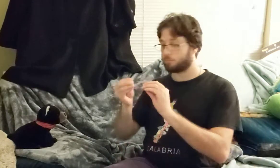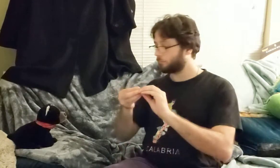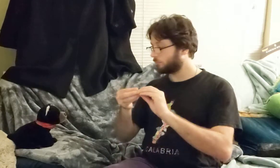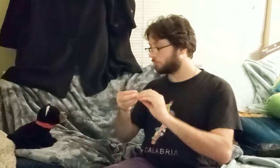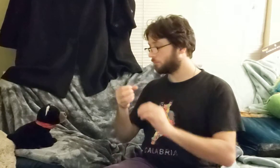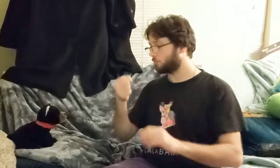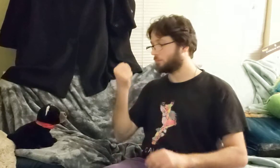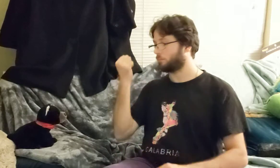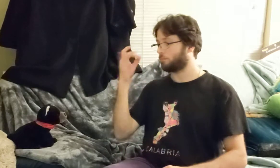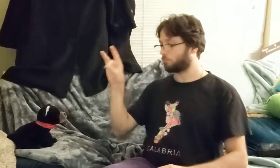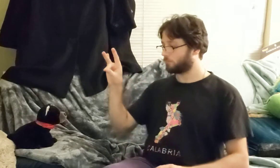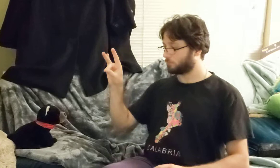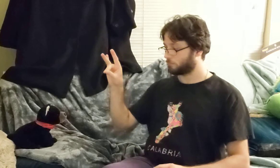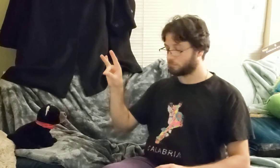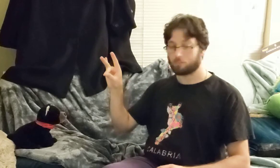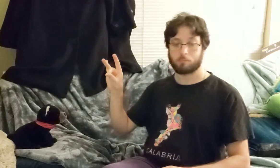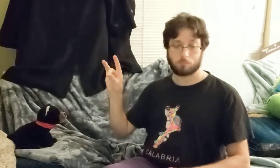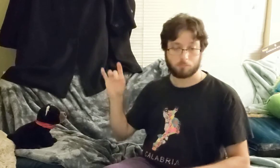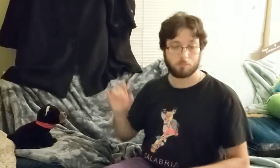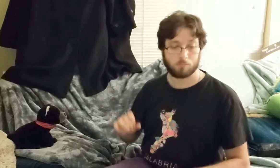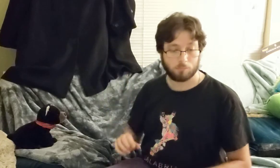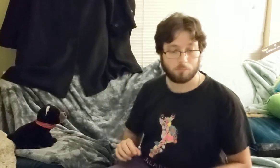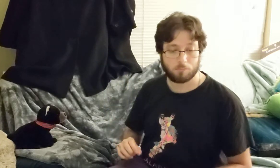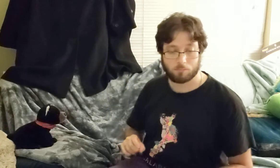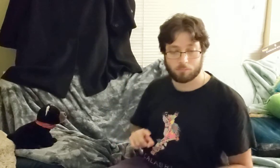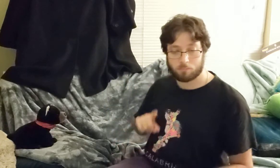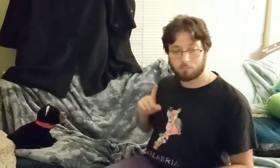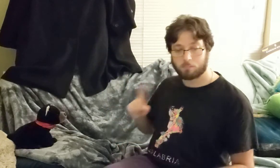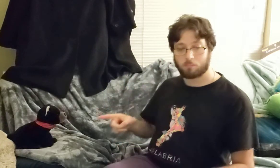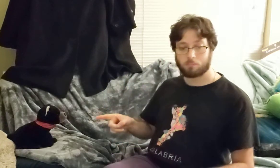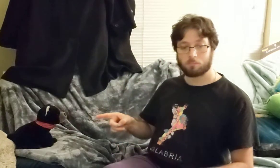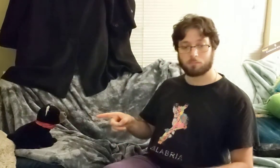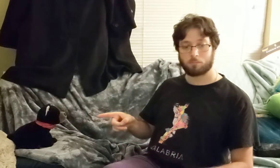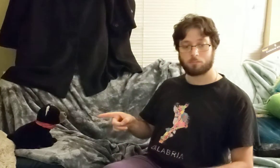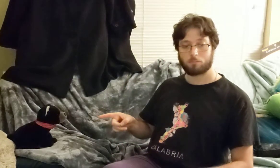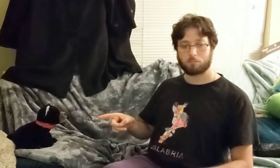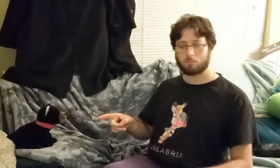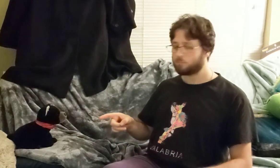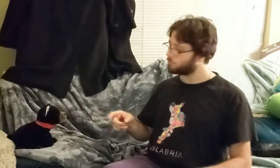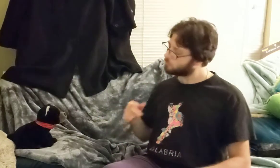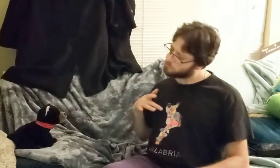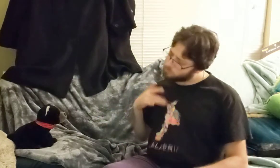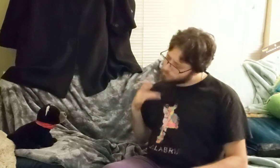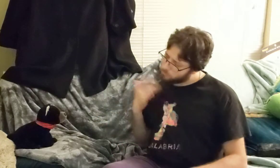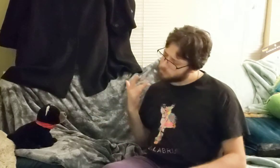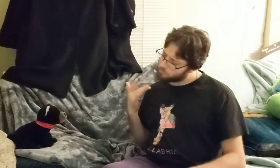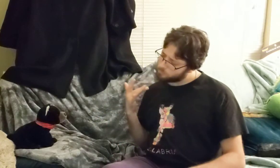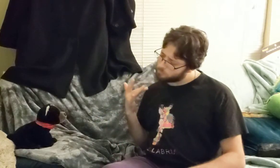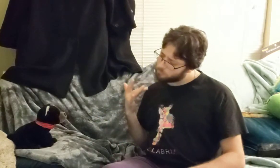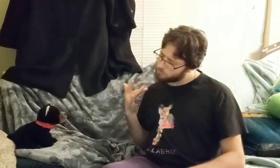NUMBER 18 YOU how-FEEL?